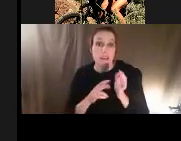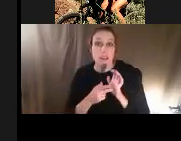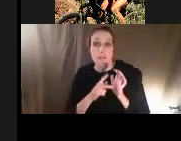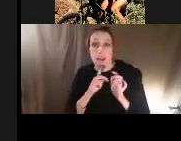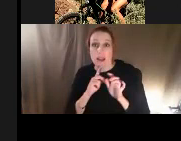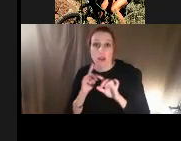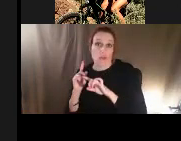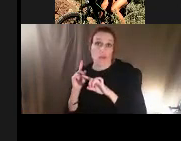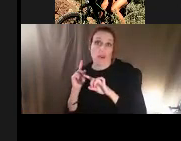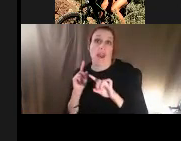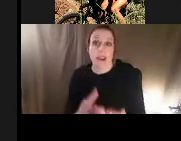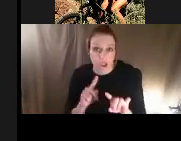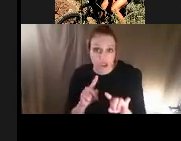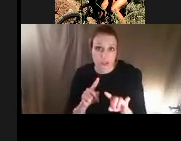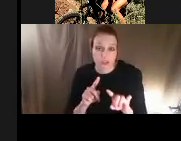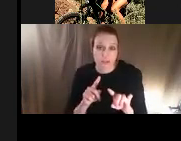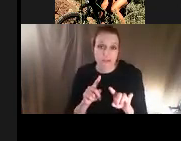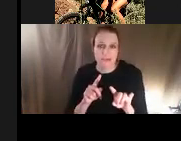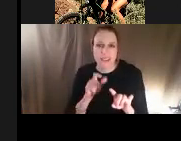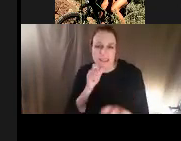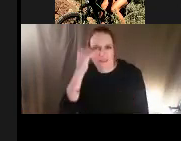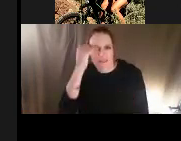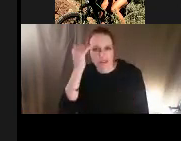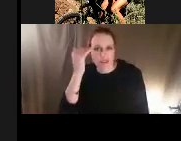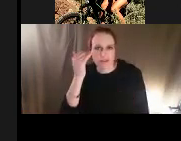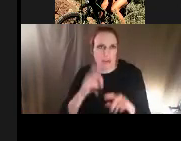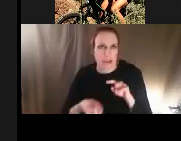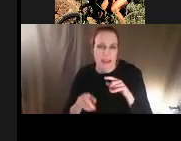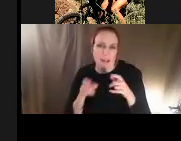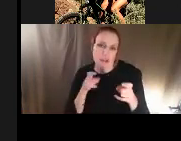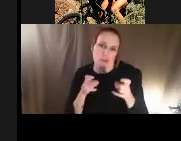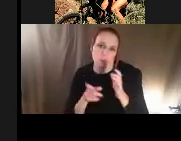individual experiencing trauma.